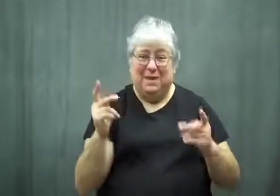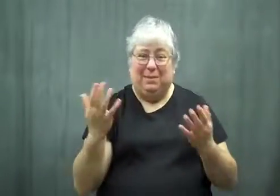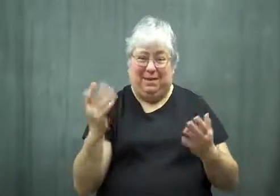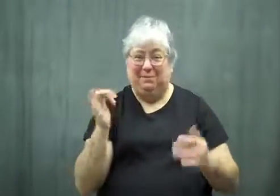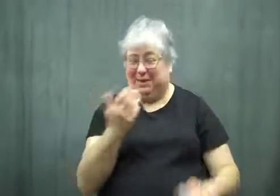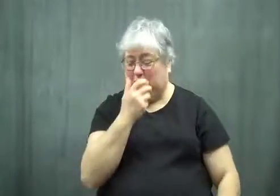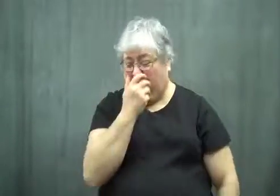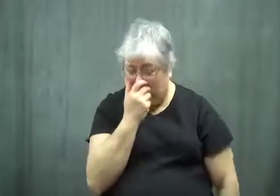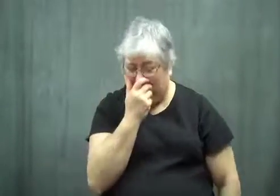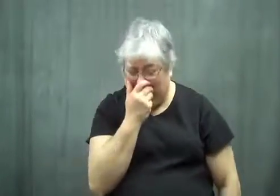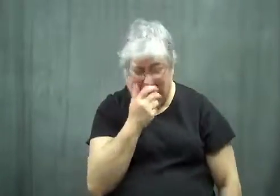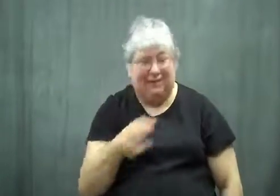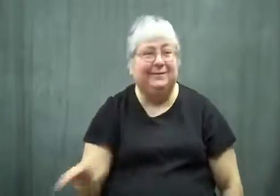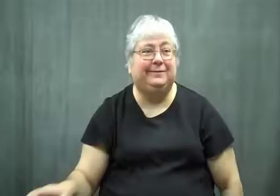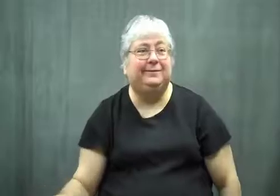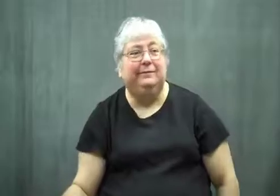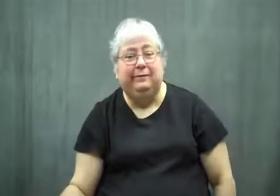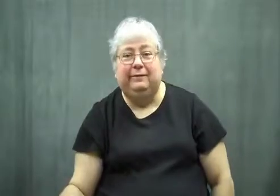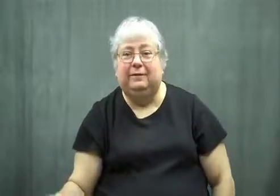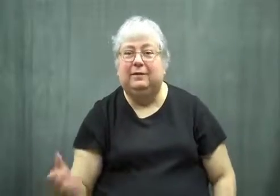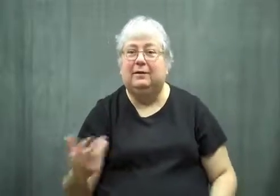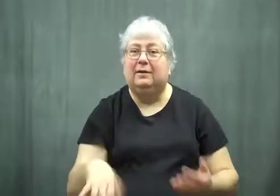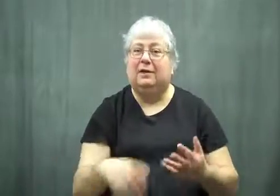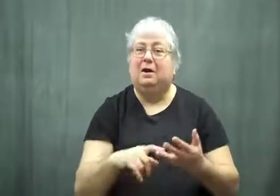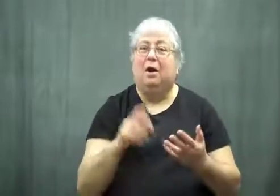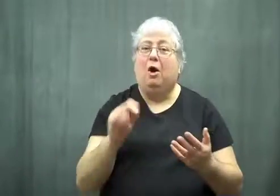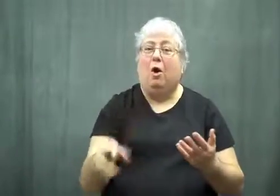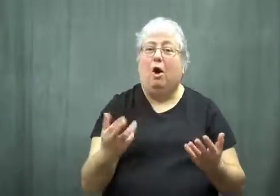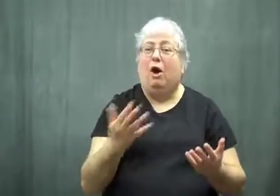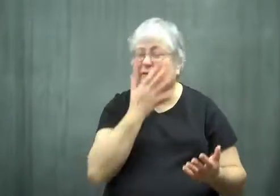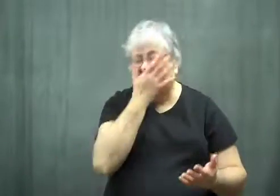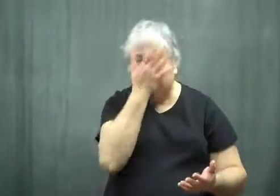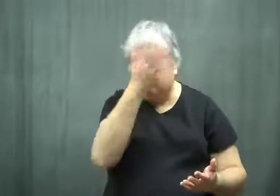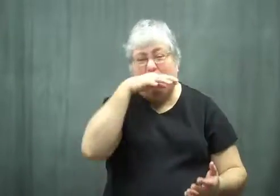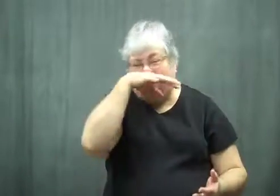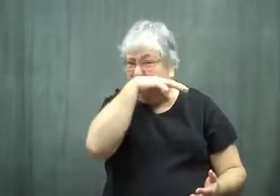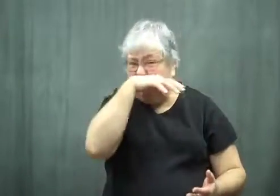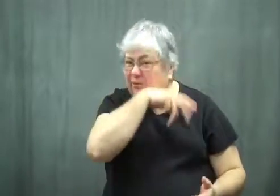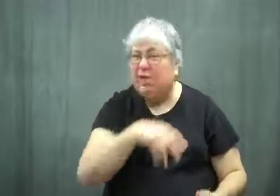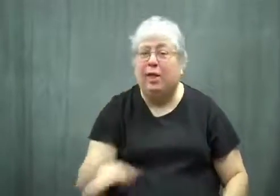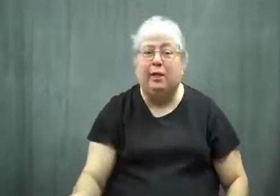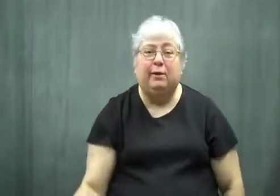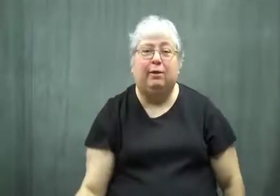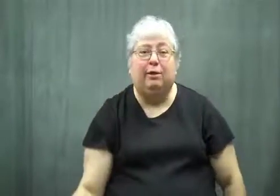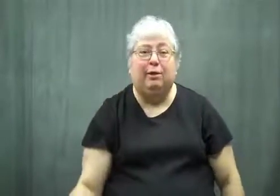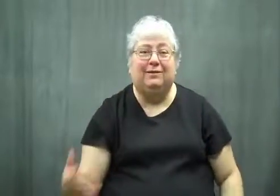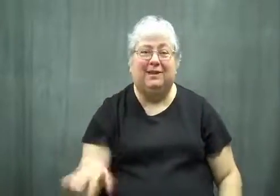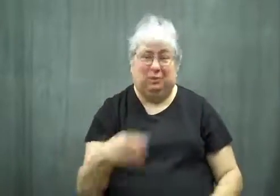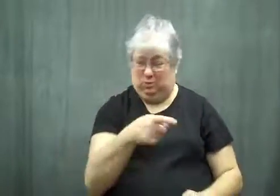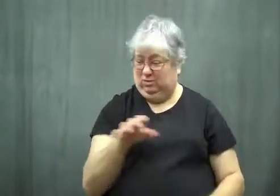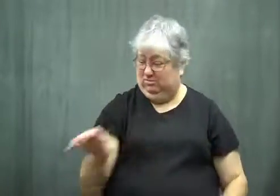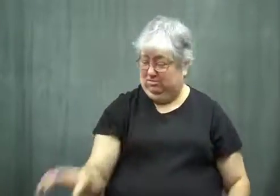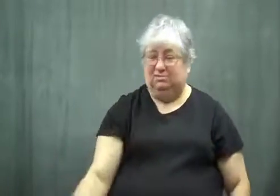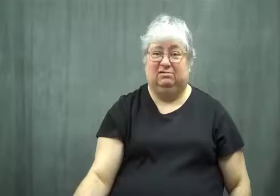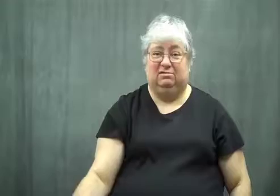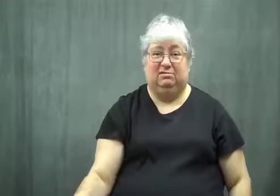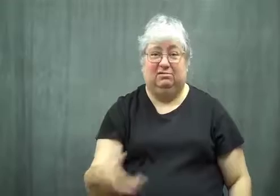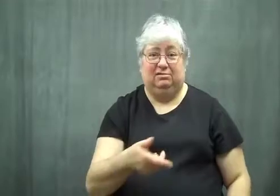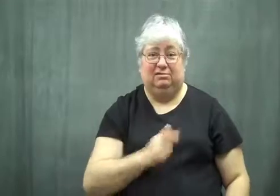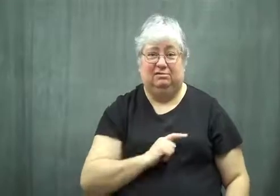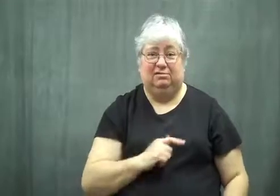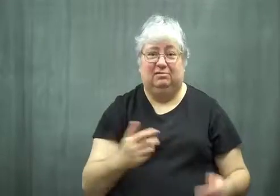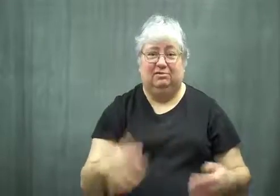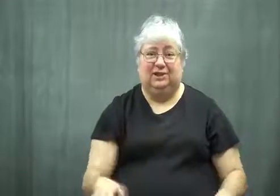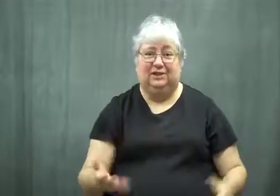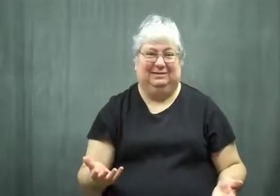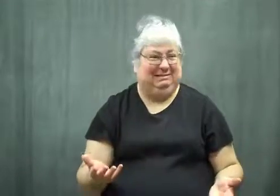People cough into their hands, then grab the railing.